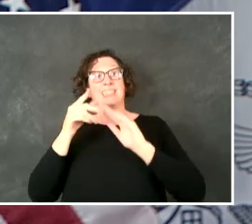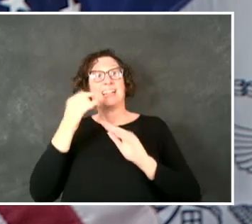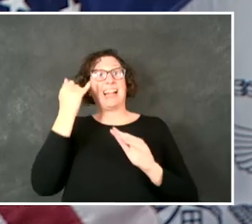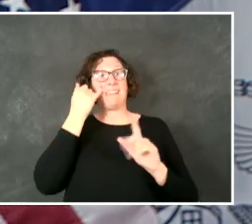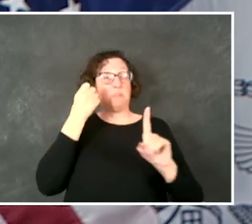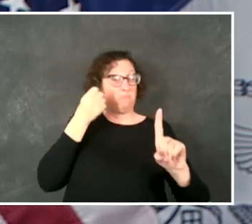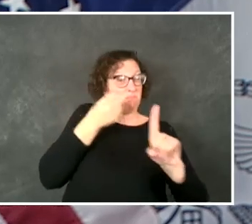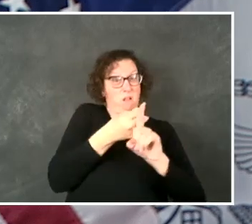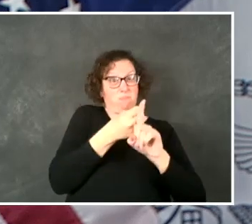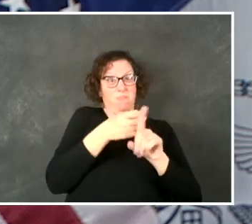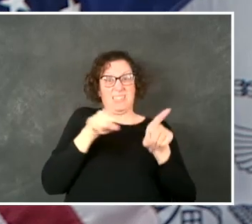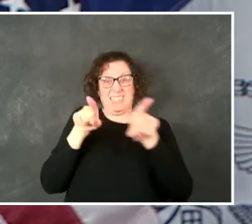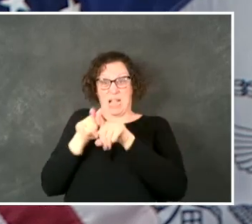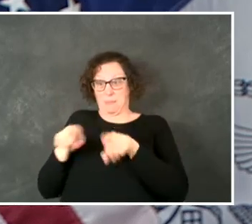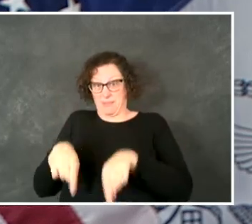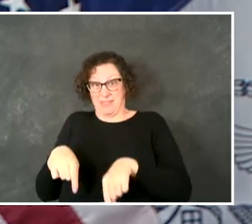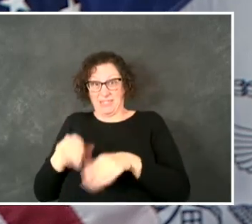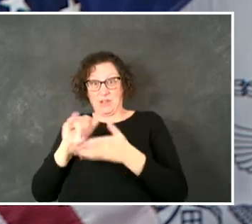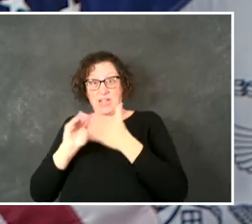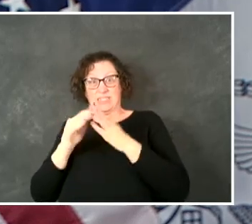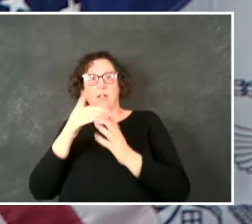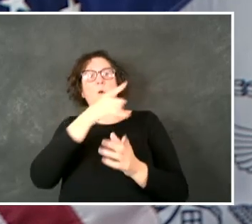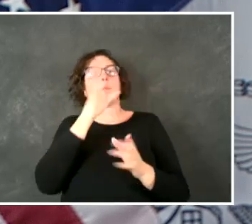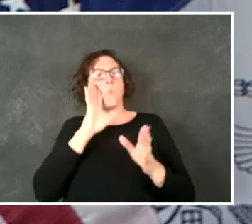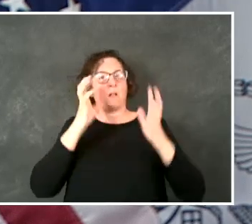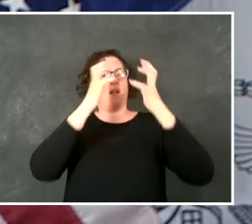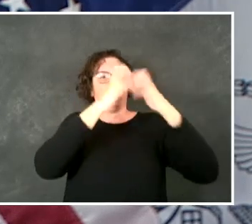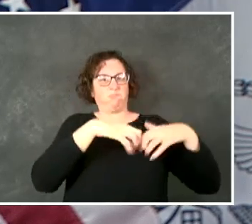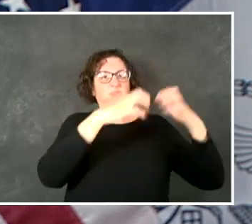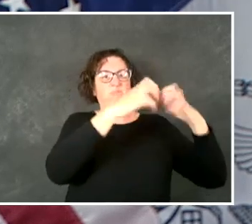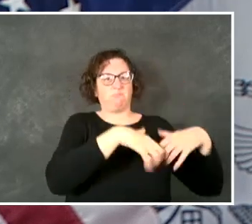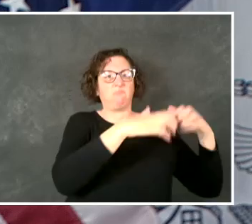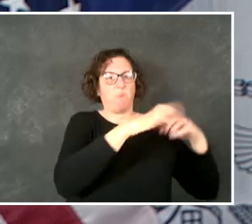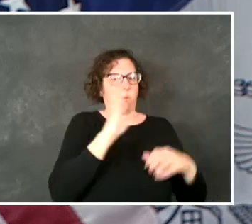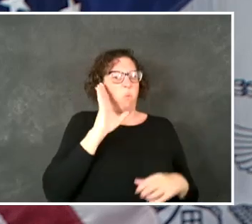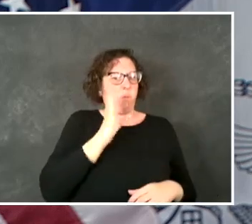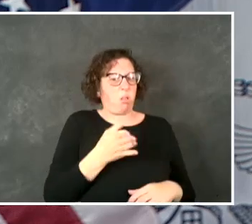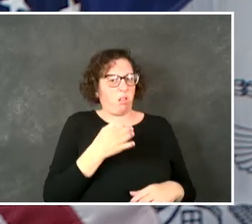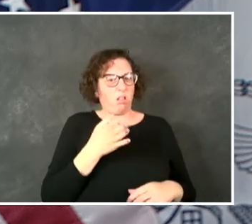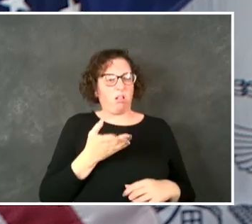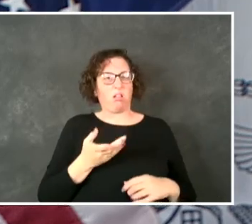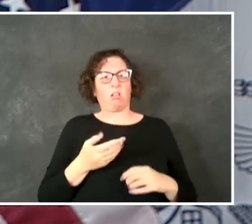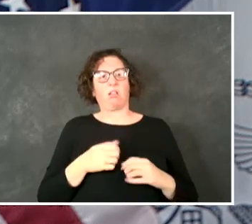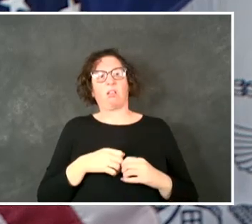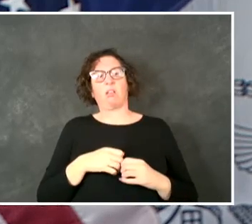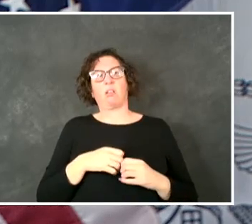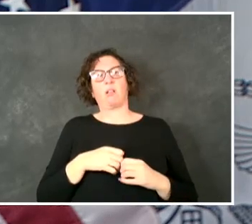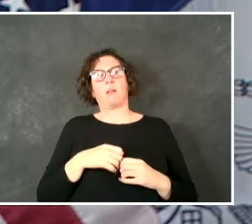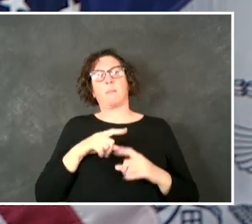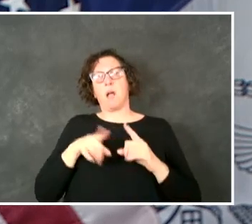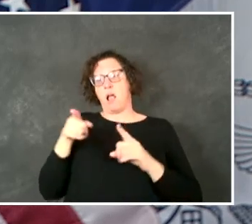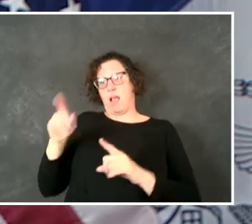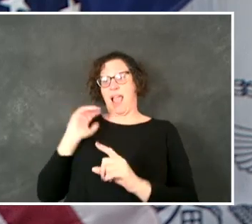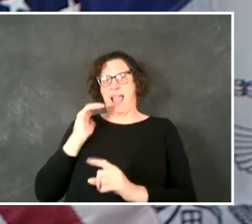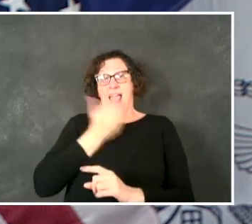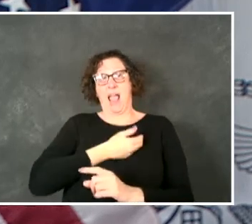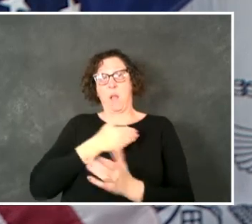OVERWHELMNGI GROWTH OF THE DISEASE WE'VE GONE THROUGH, THEIR HOSPITAL SYSTEMS WOULD VE B ATO HANDLE AND OURS HELD. THAT'S SOMETHING